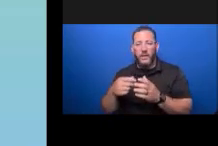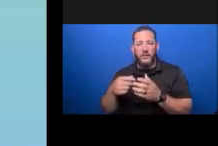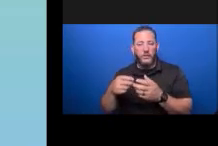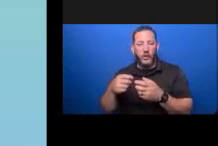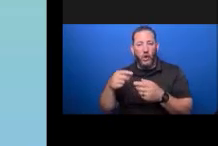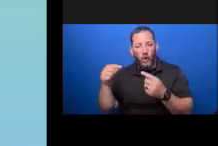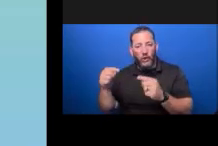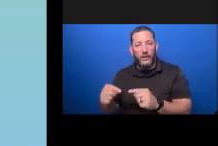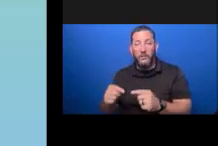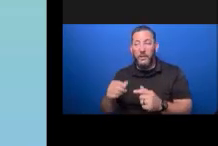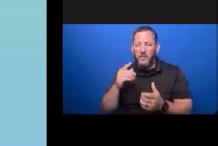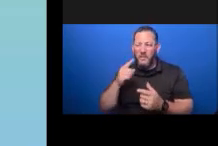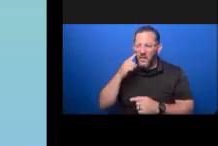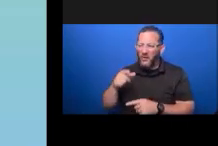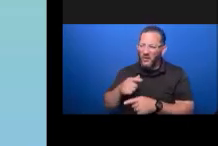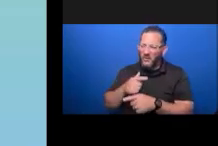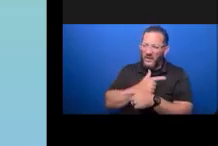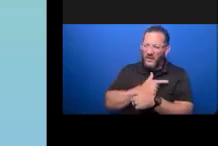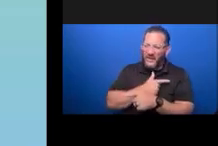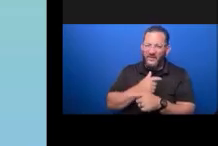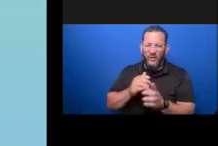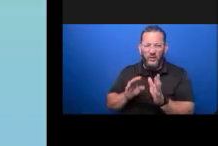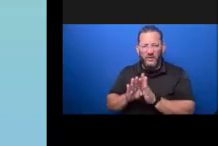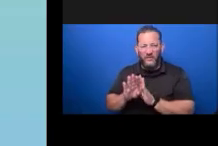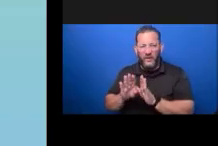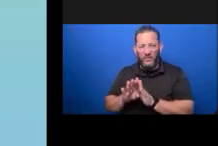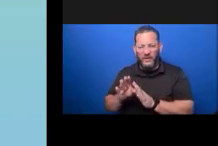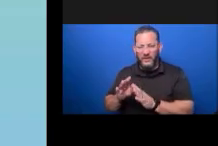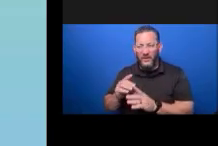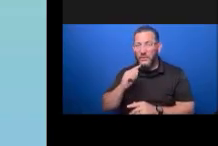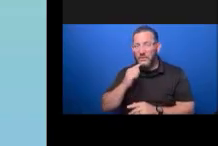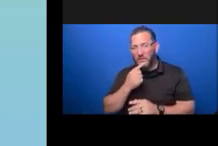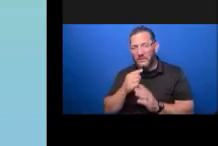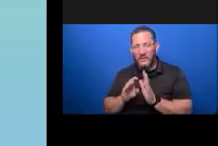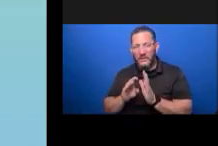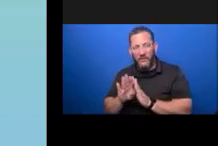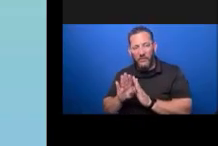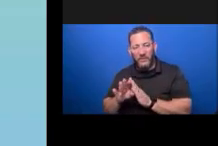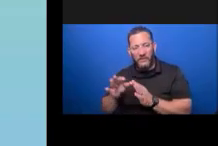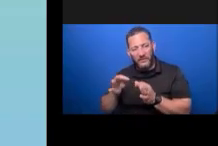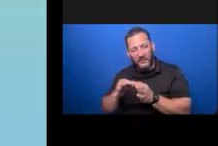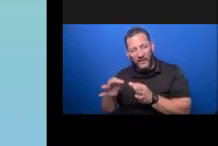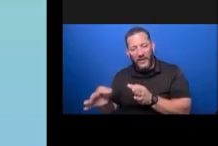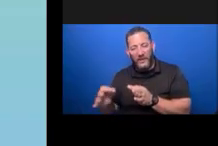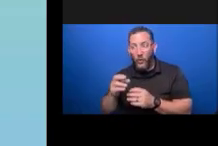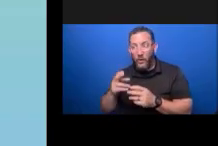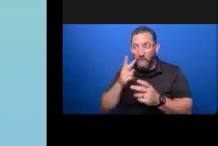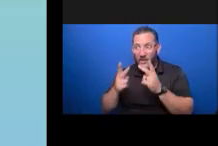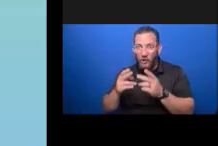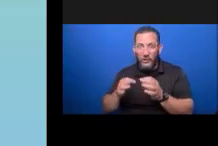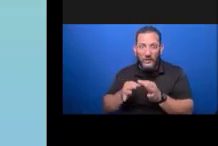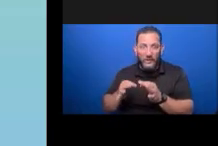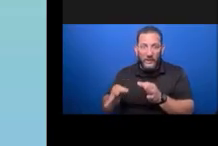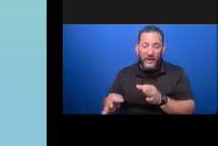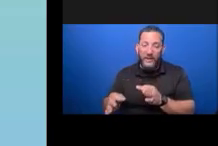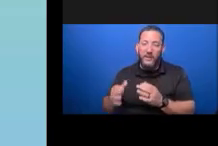you may think they're developmentally profoundly developmentally delayed, and or even visually. Delayed, so the